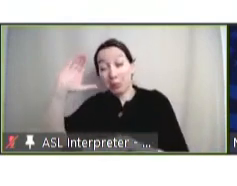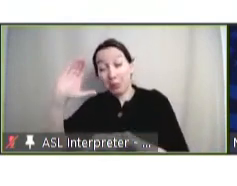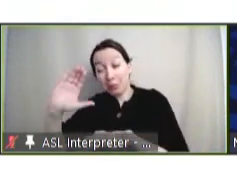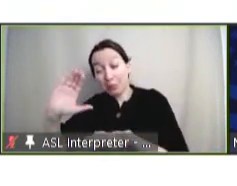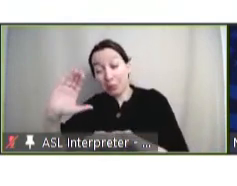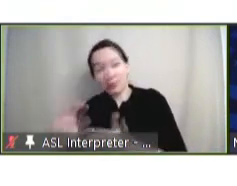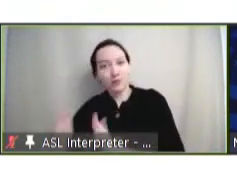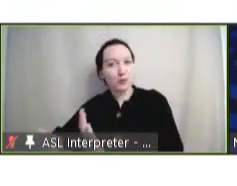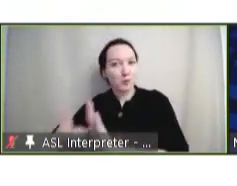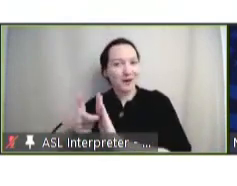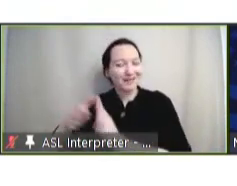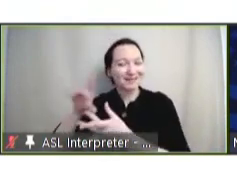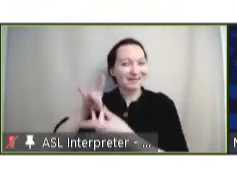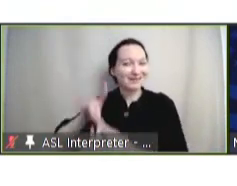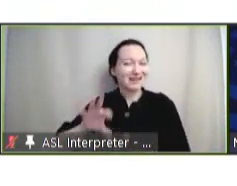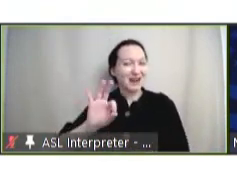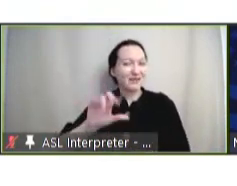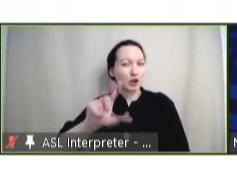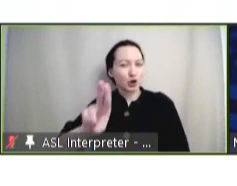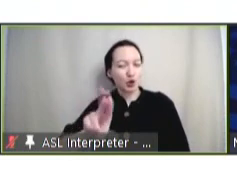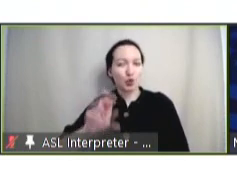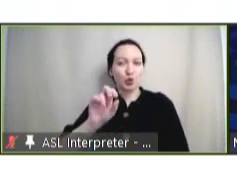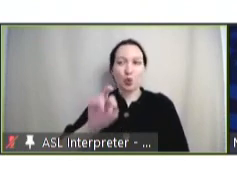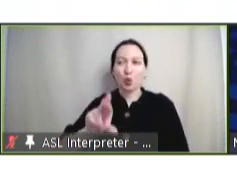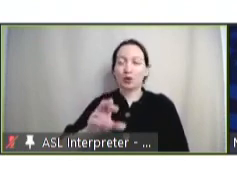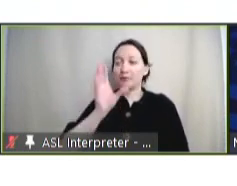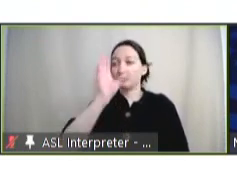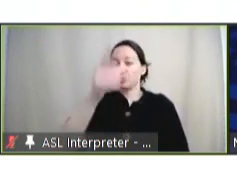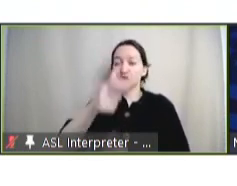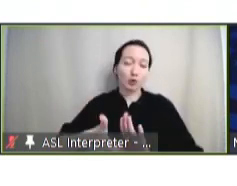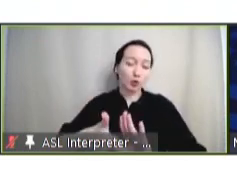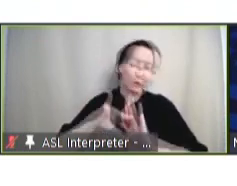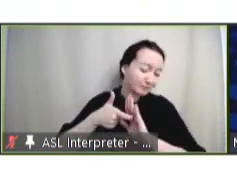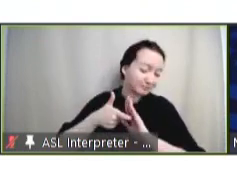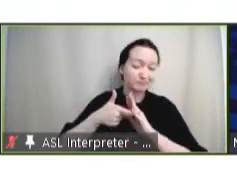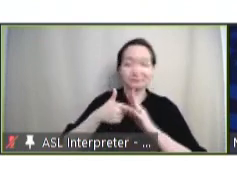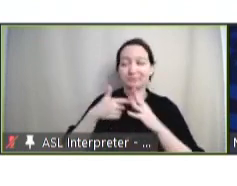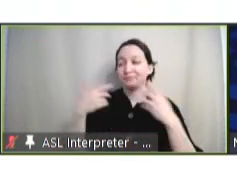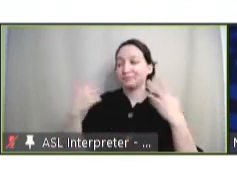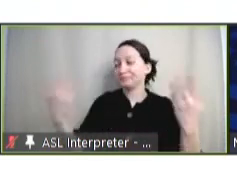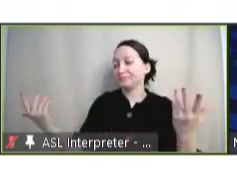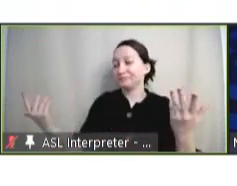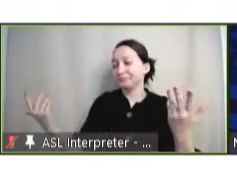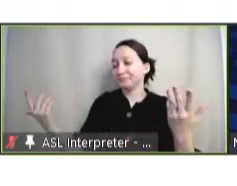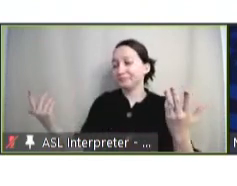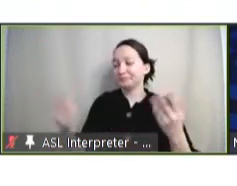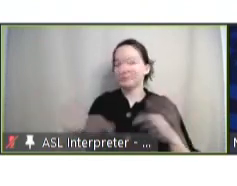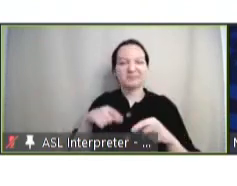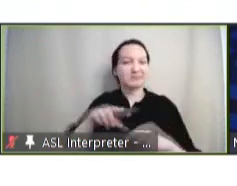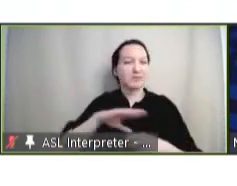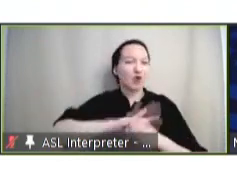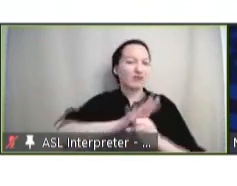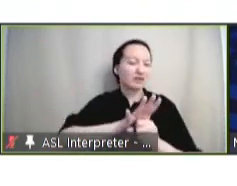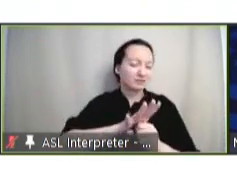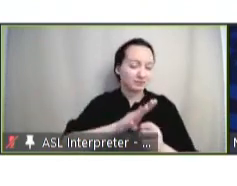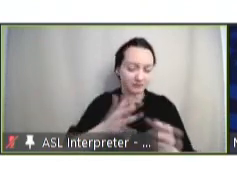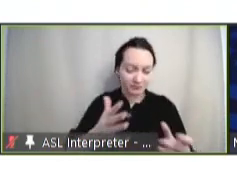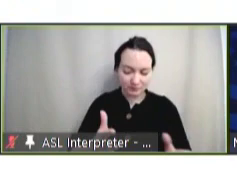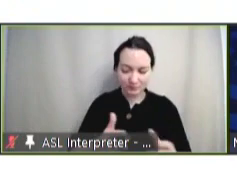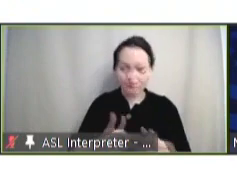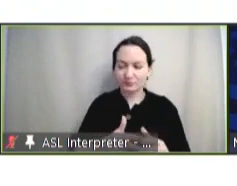around flu or the future requirements around this virus and whatever might come next.